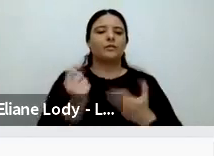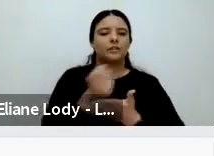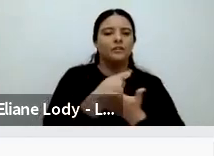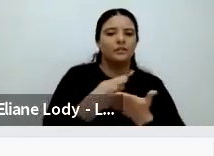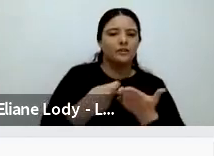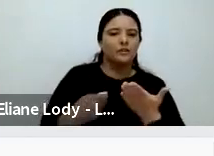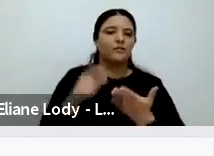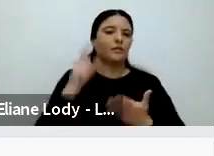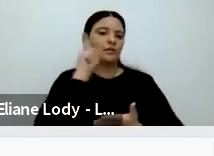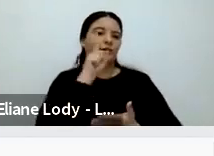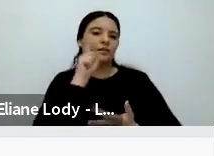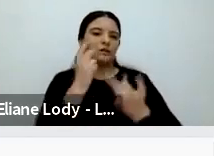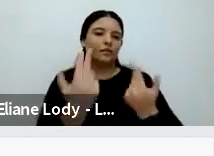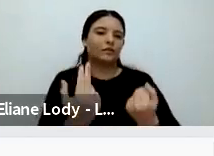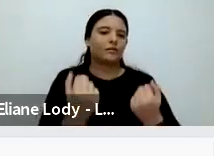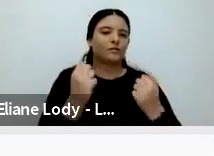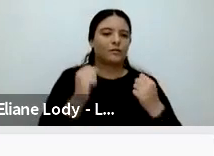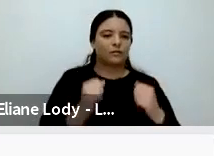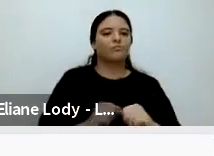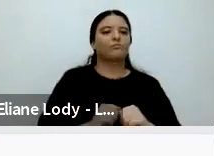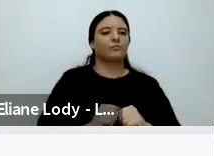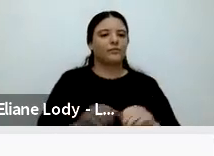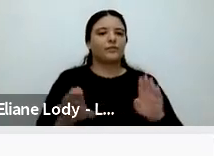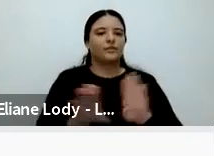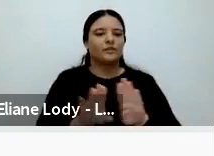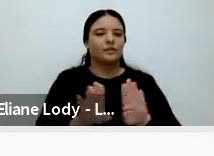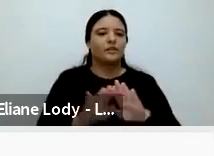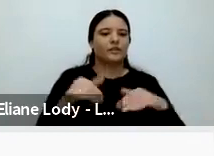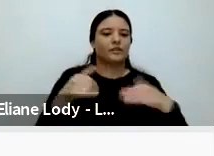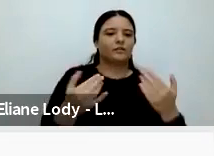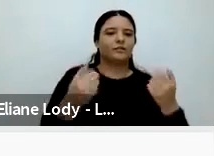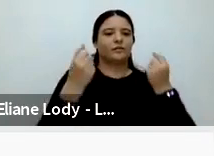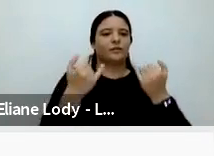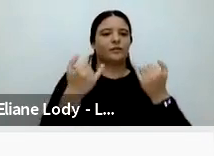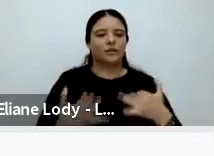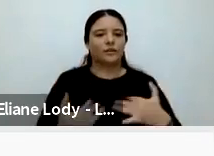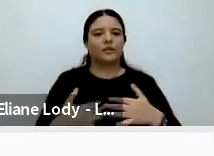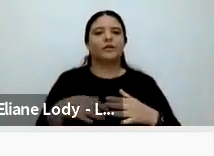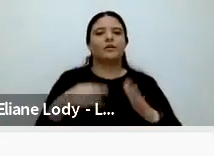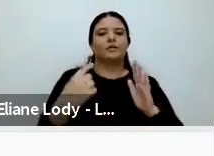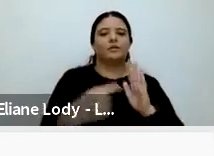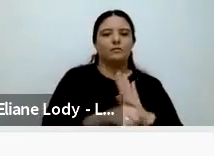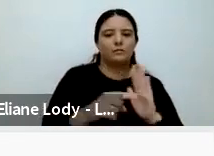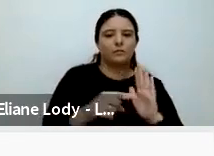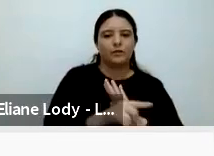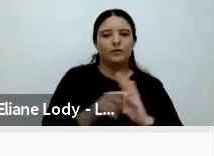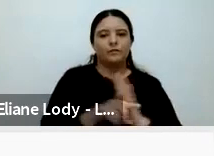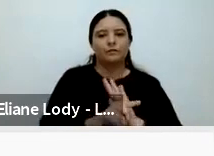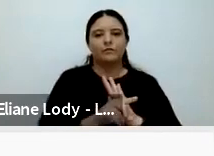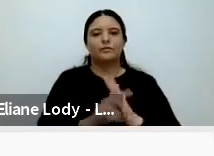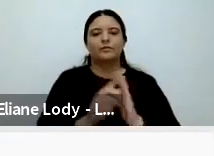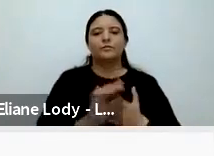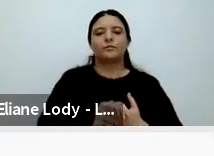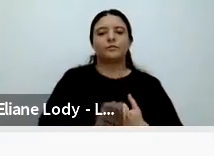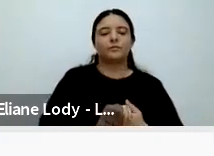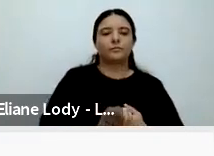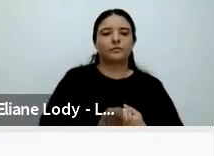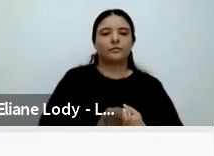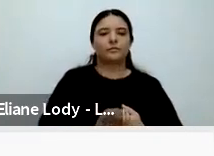about the United States, so. I'll just I'll just go through the question when writing about concepts you call the reader's attention to the teachers protect